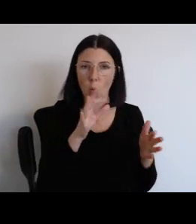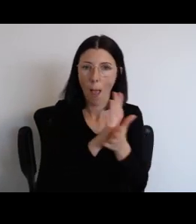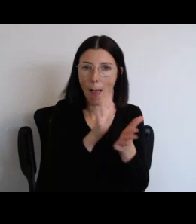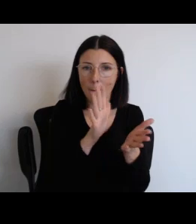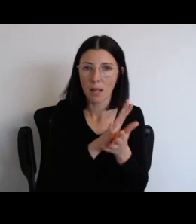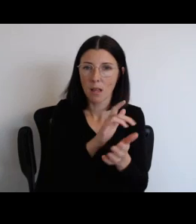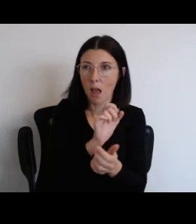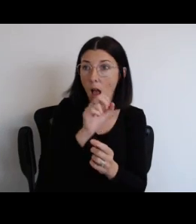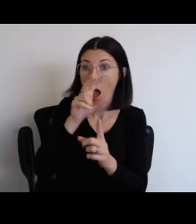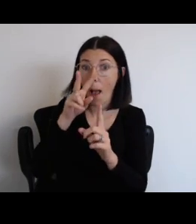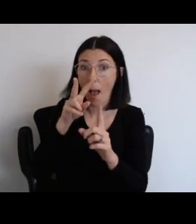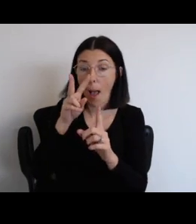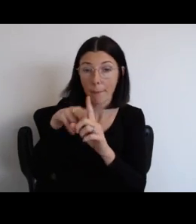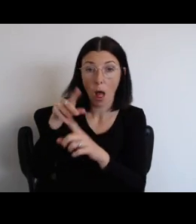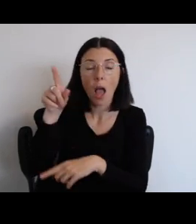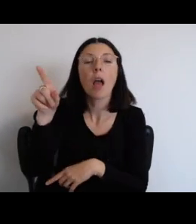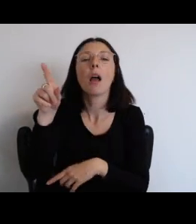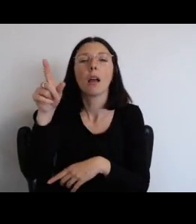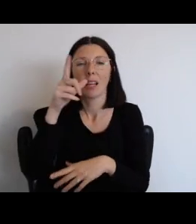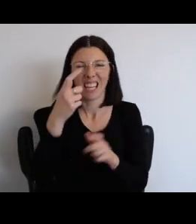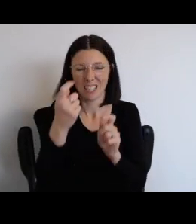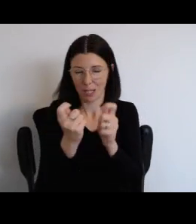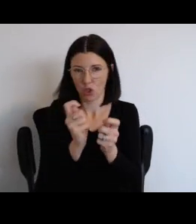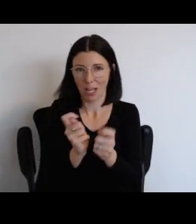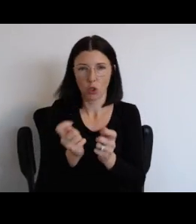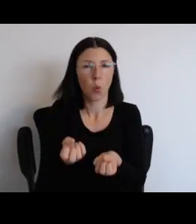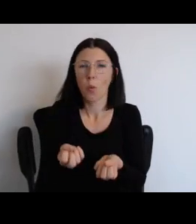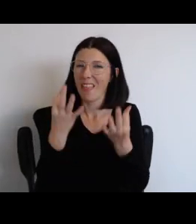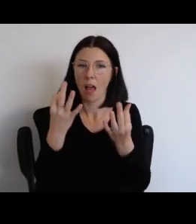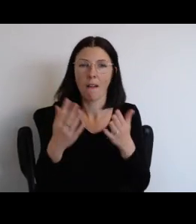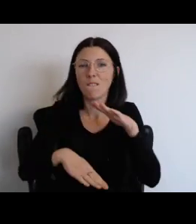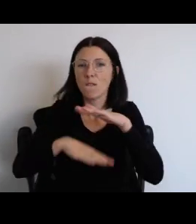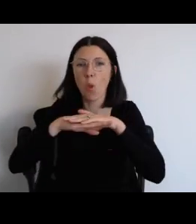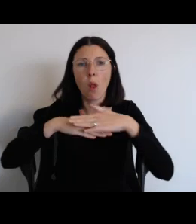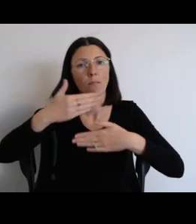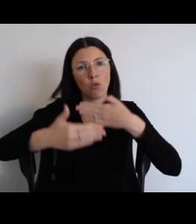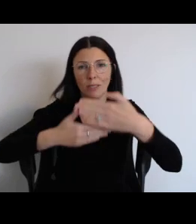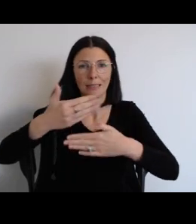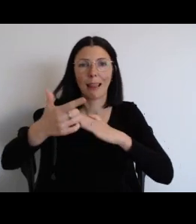to the legislation in that circumstance so as the slide says Court can make these orders at any time